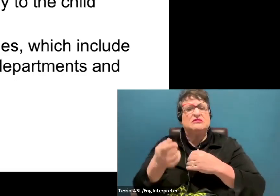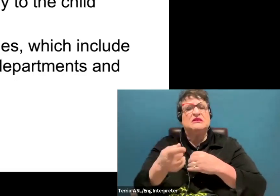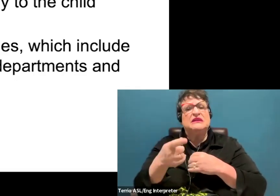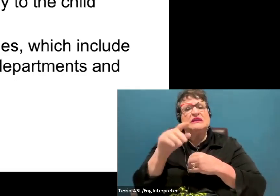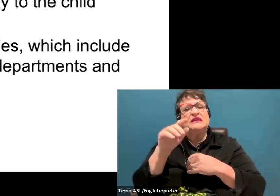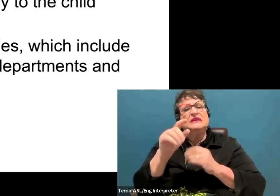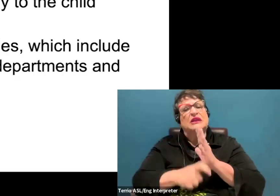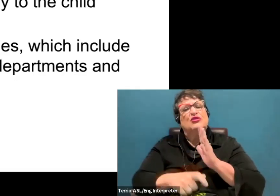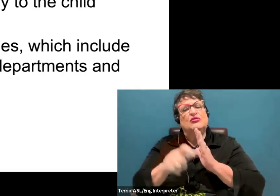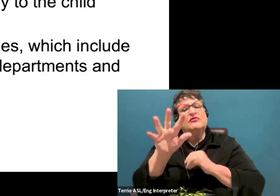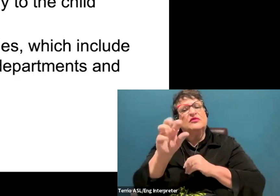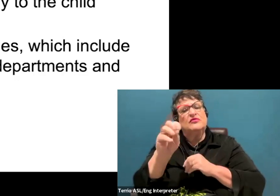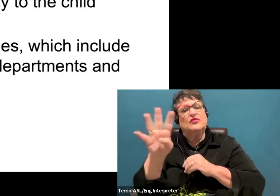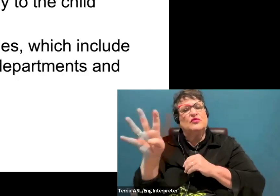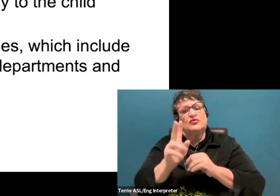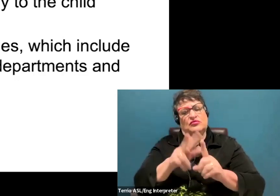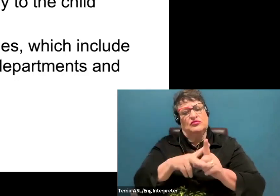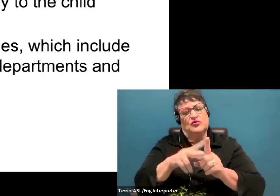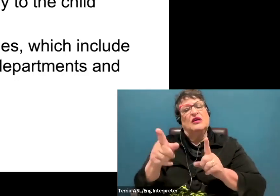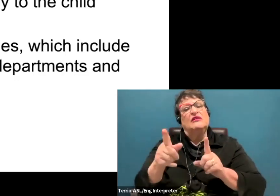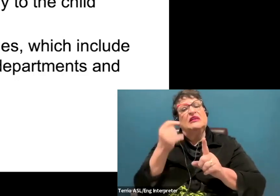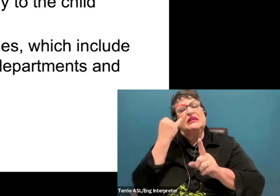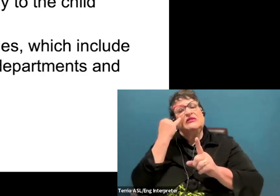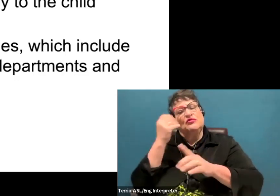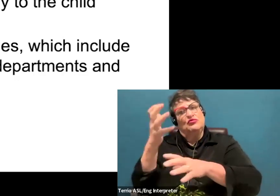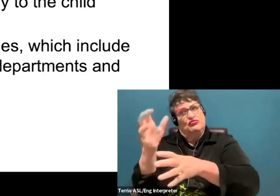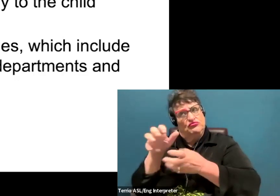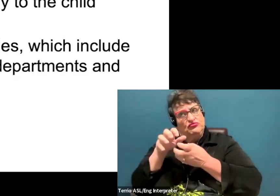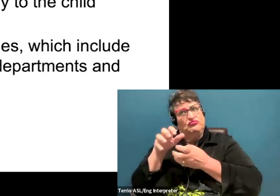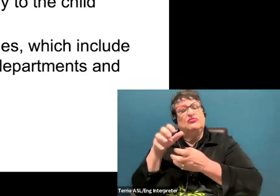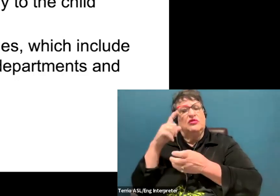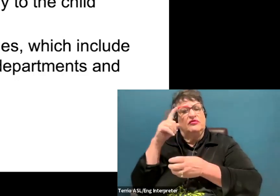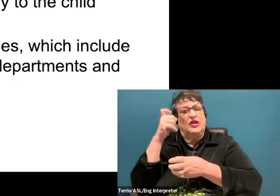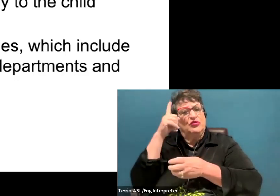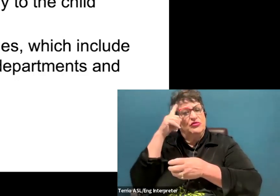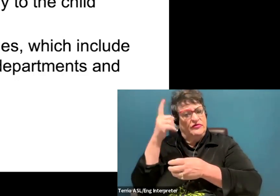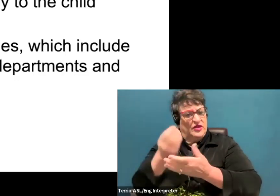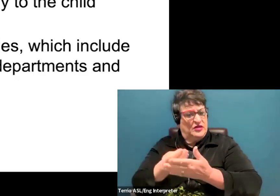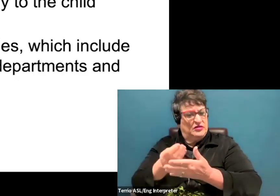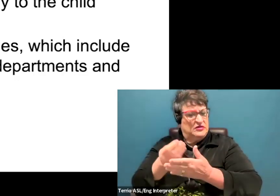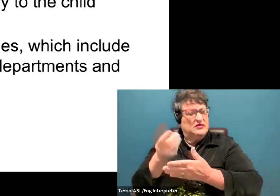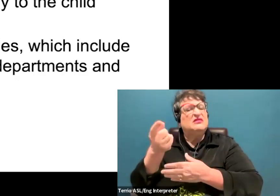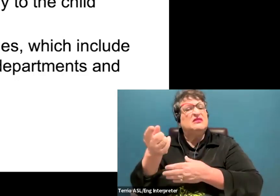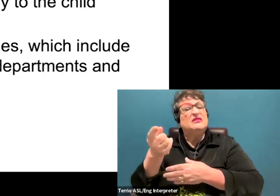anything that receives federal funding. And I'm raising this specifically because in last spring,